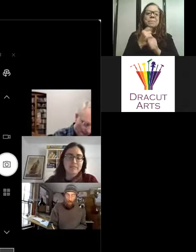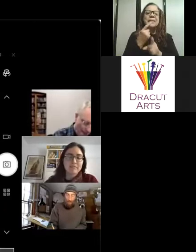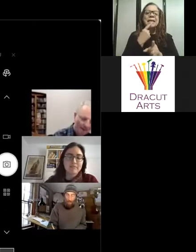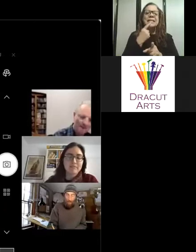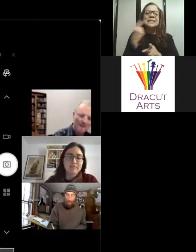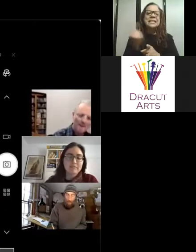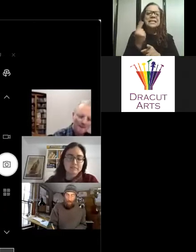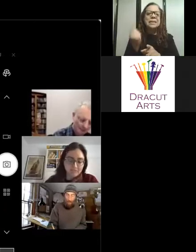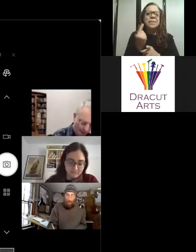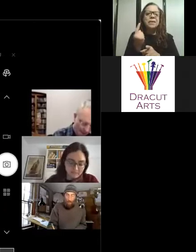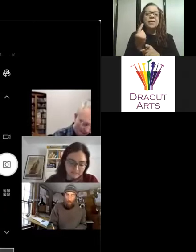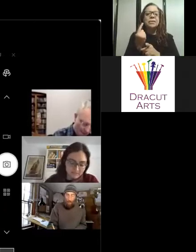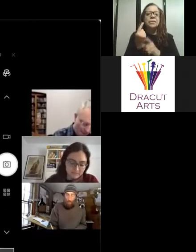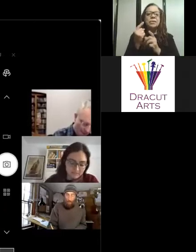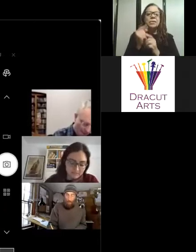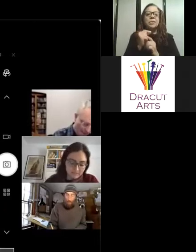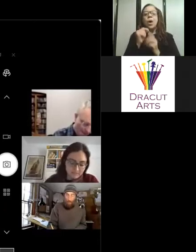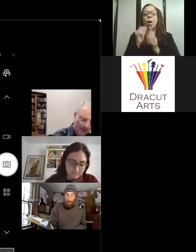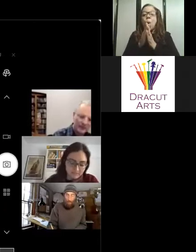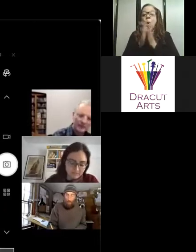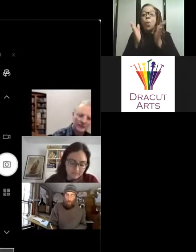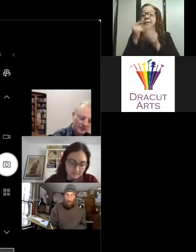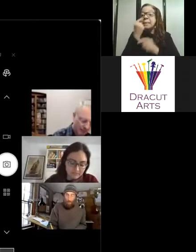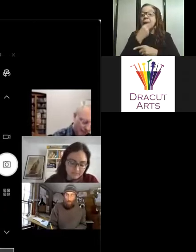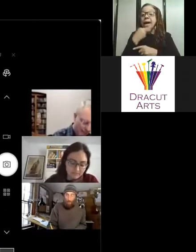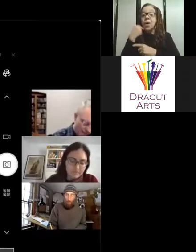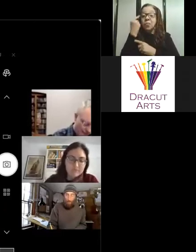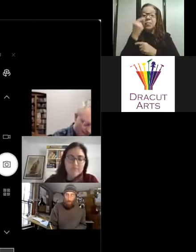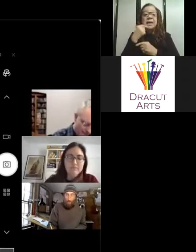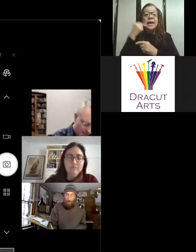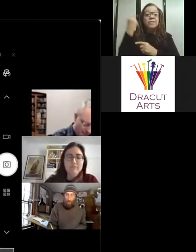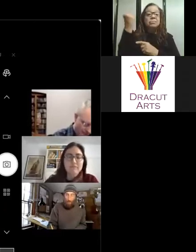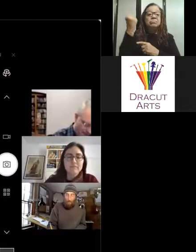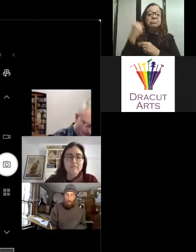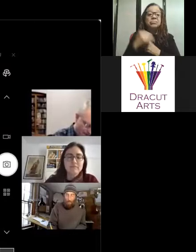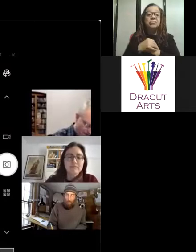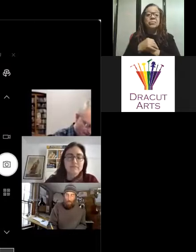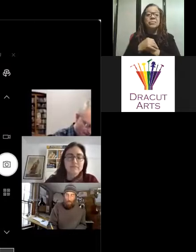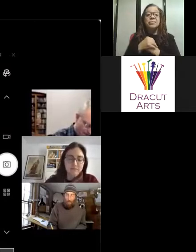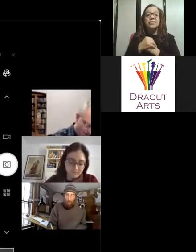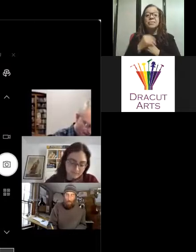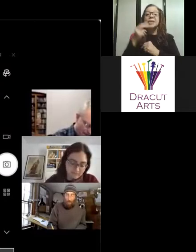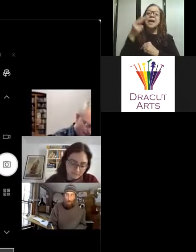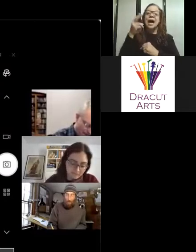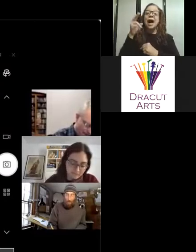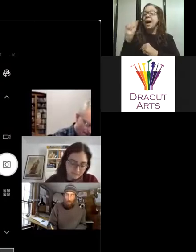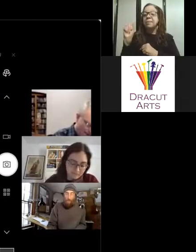Maybe we can open up that mouth, and just have them say the first thing that comes to mind, right? And you don't have to have a big plan